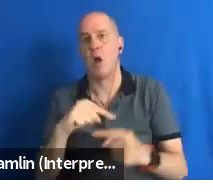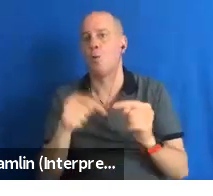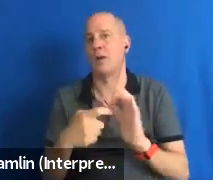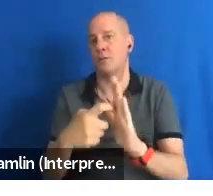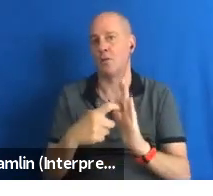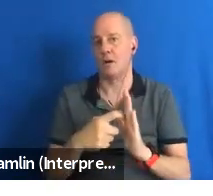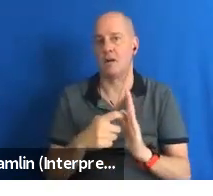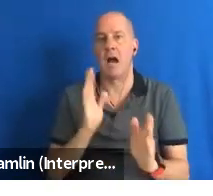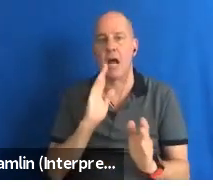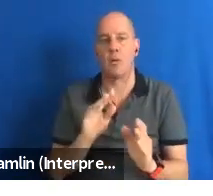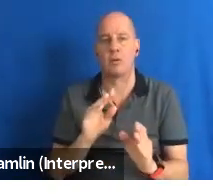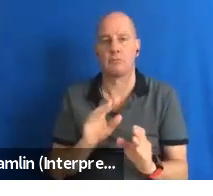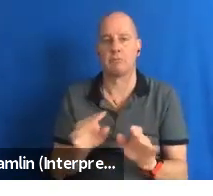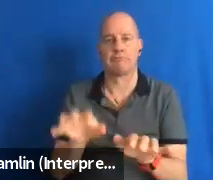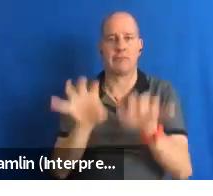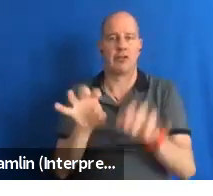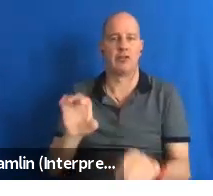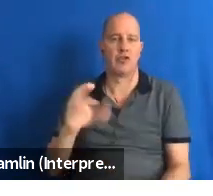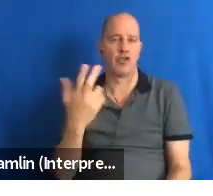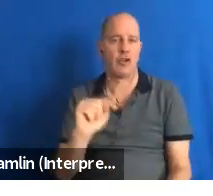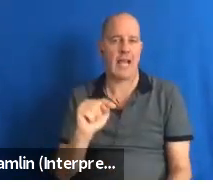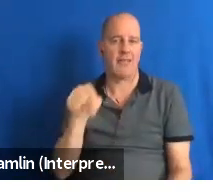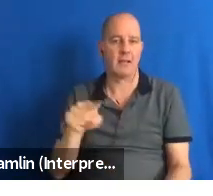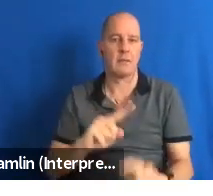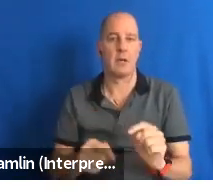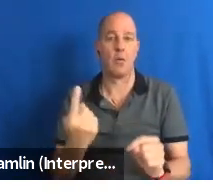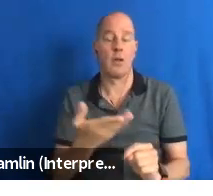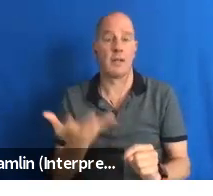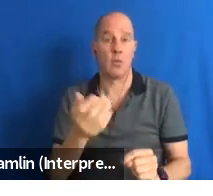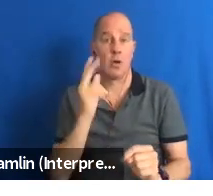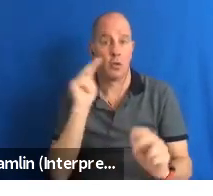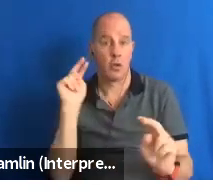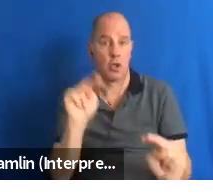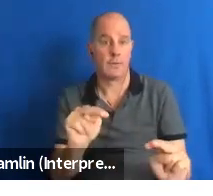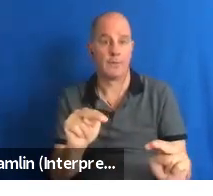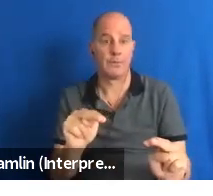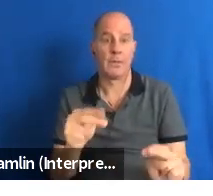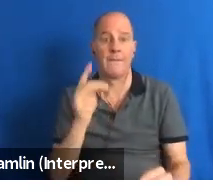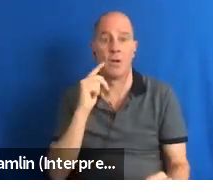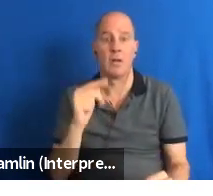chat function, but one thing that I want to draw your attention to is the health and human services